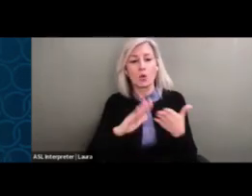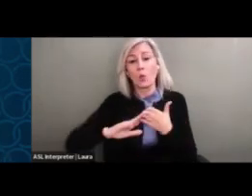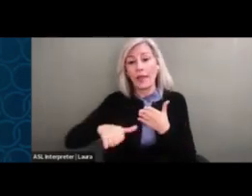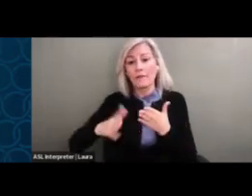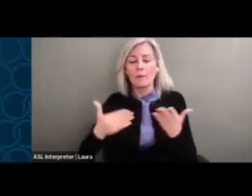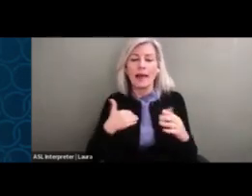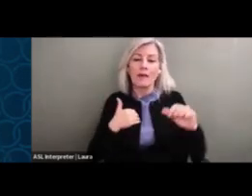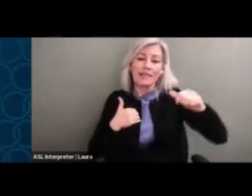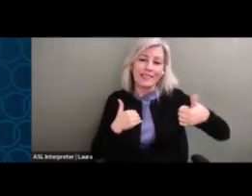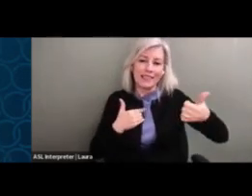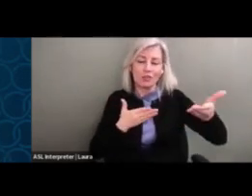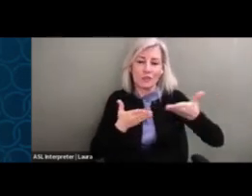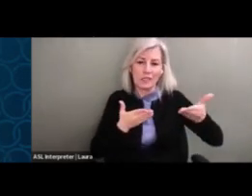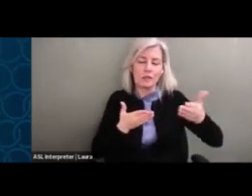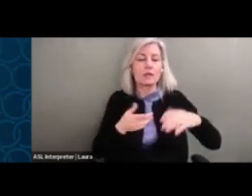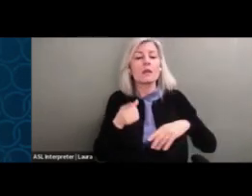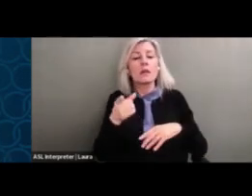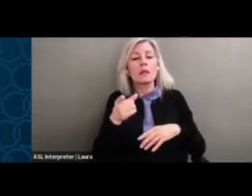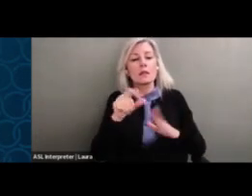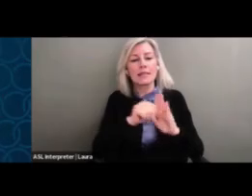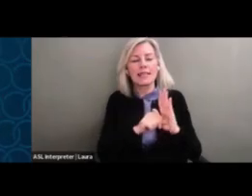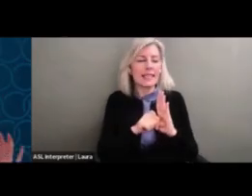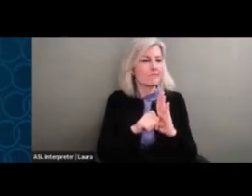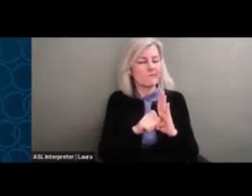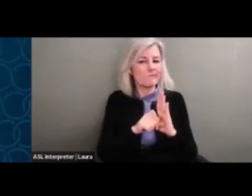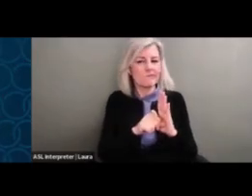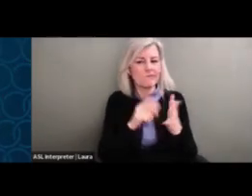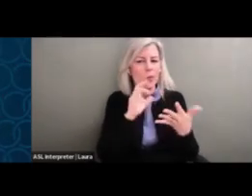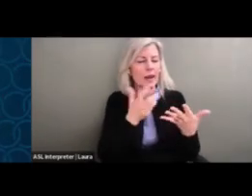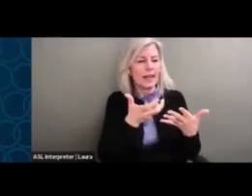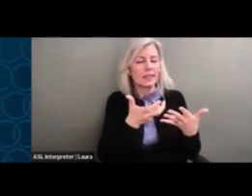or particular services within a program.